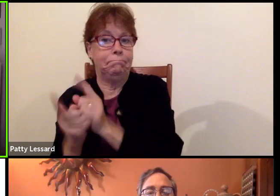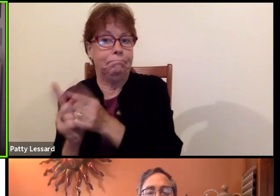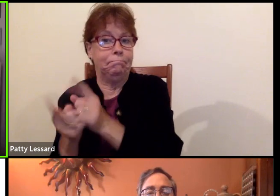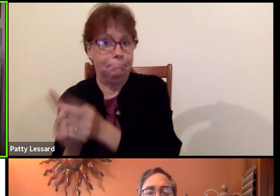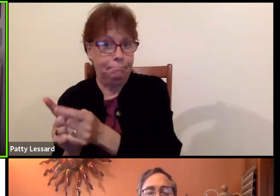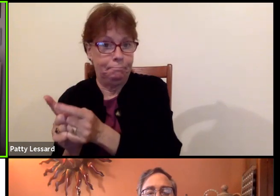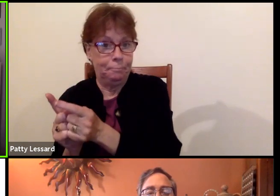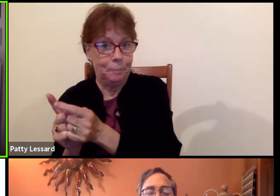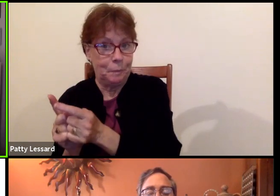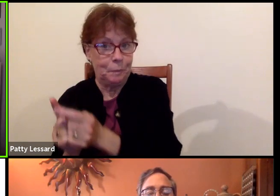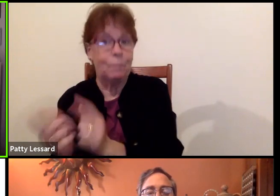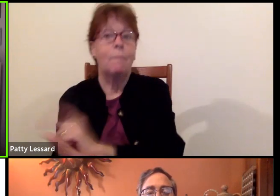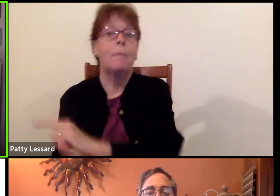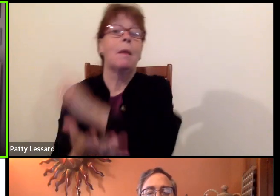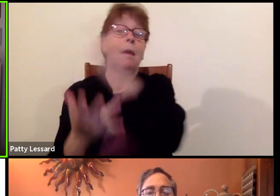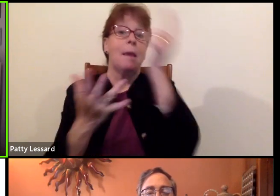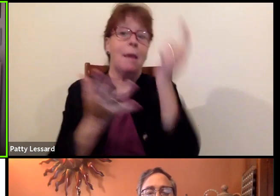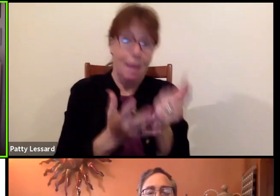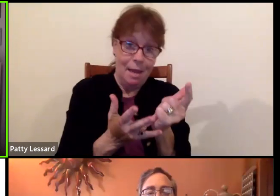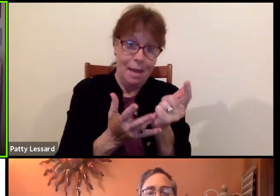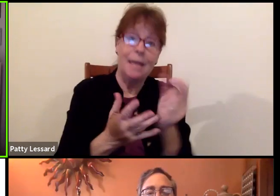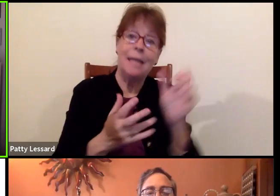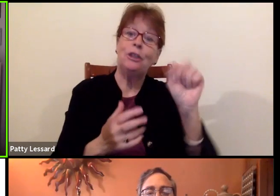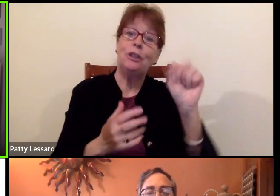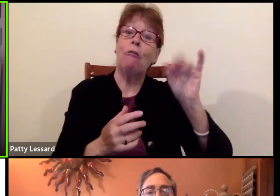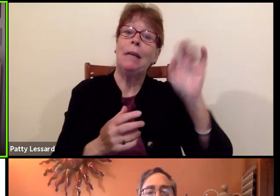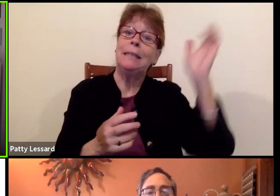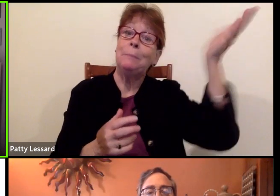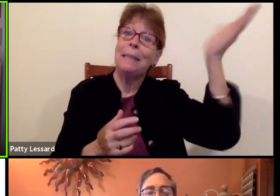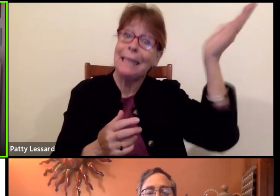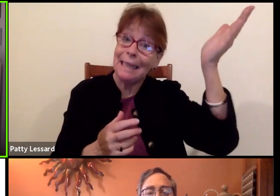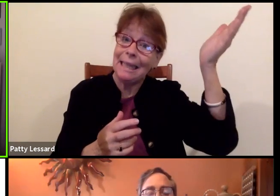When we get to questions and answers, we're going to have Patty signing for all of you who don't